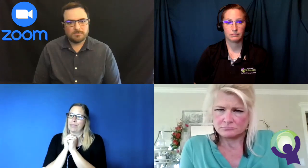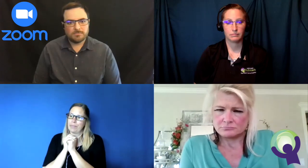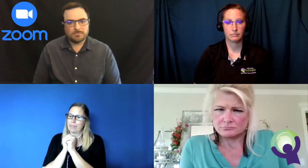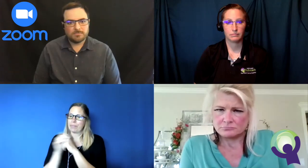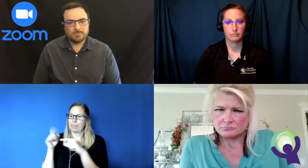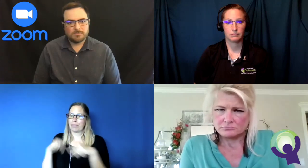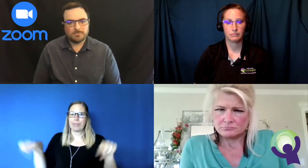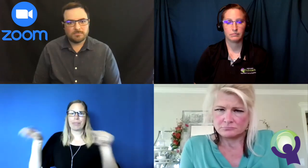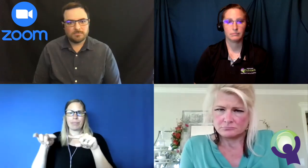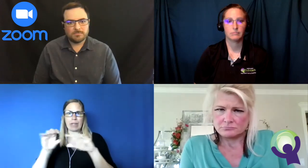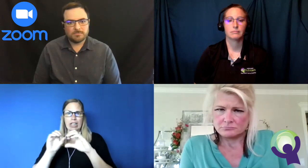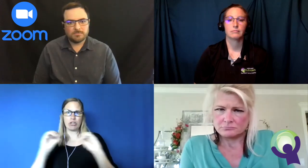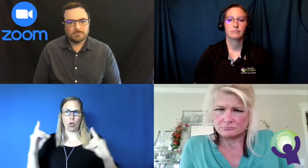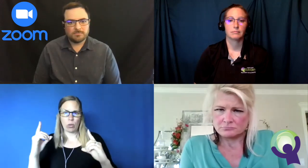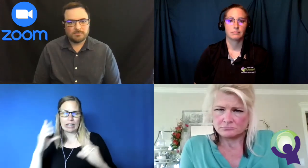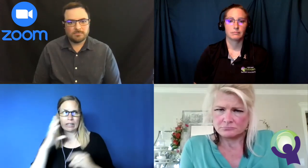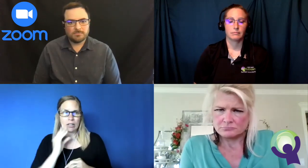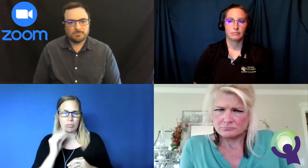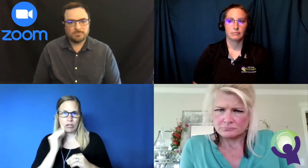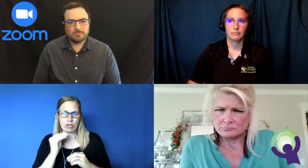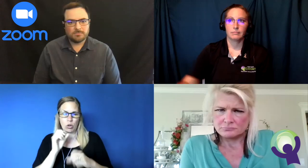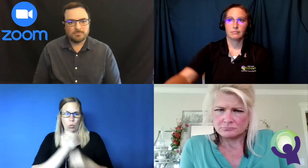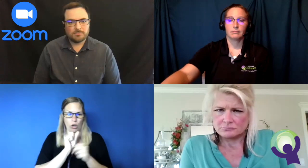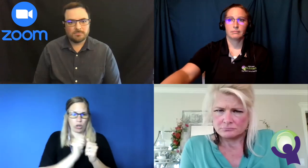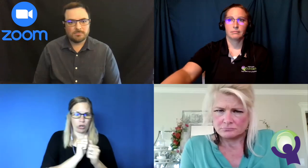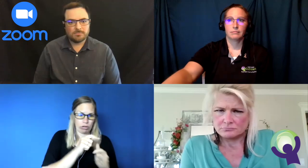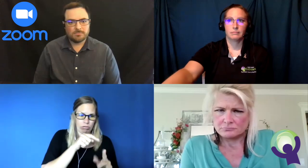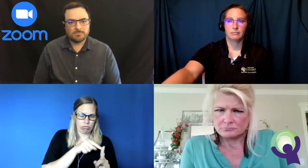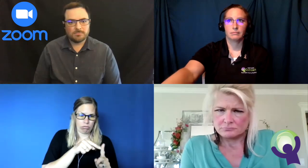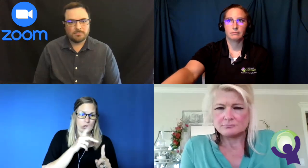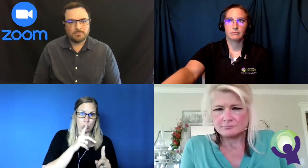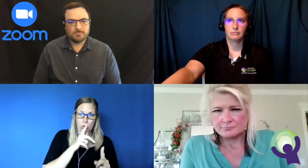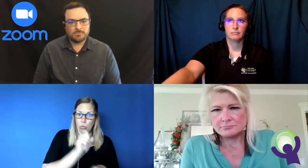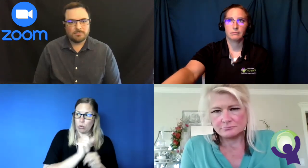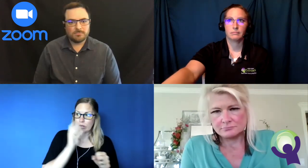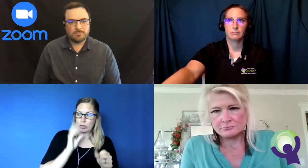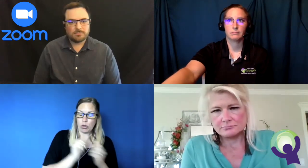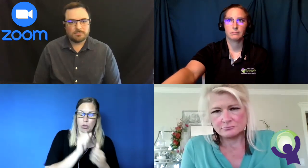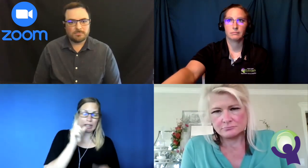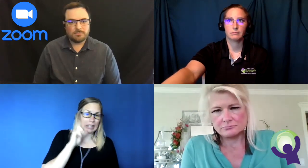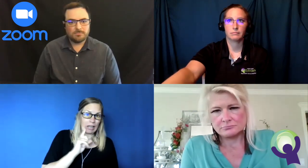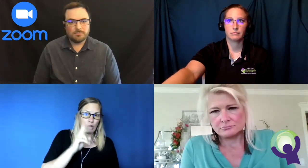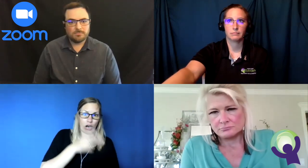working with children who are deaf and hard of hearing. So it may be...it could be that they do